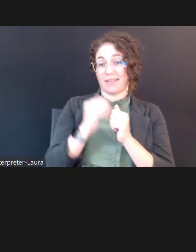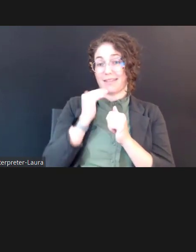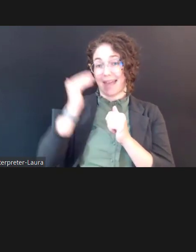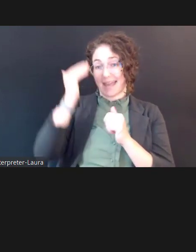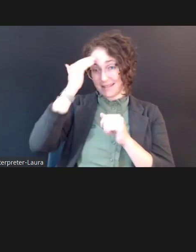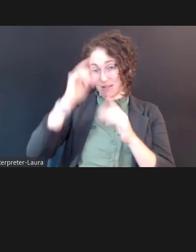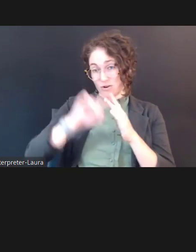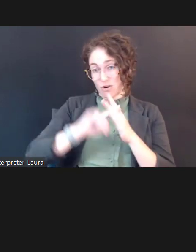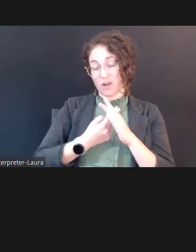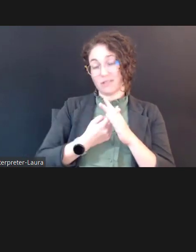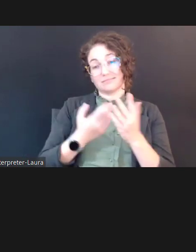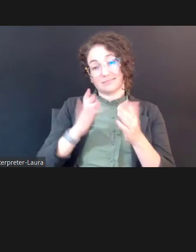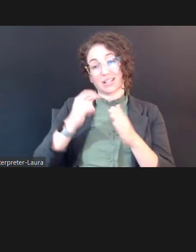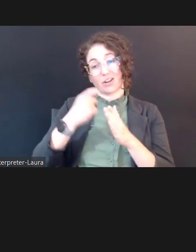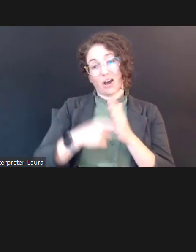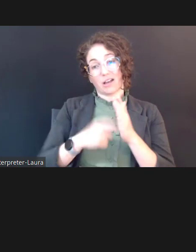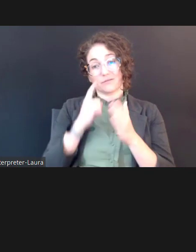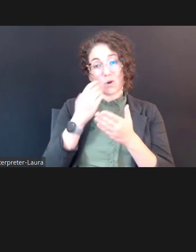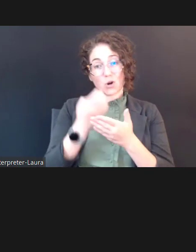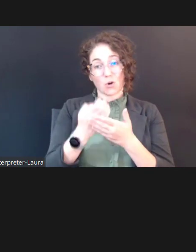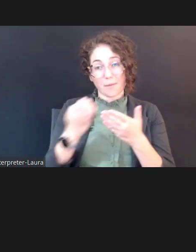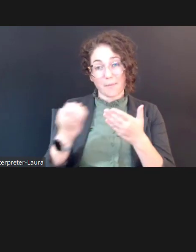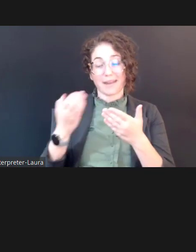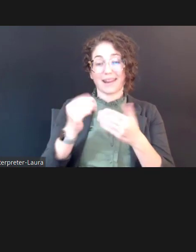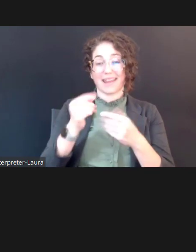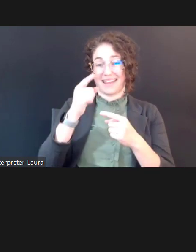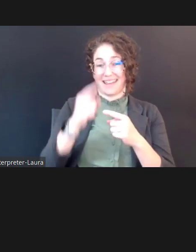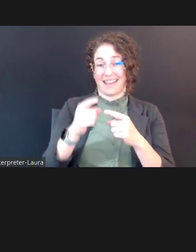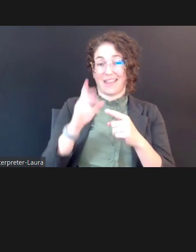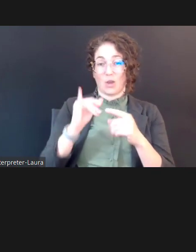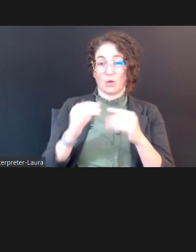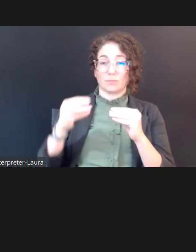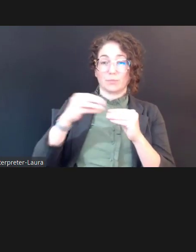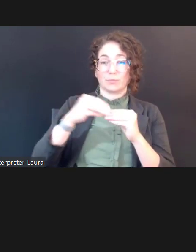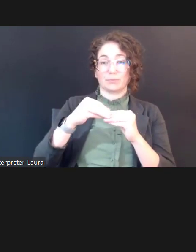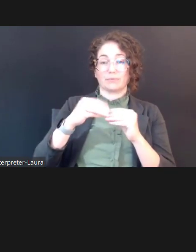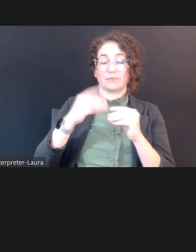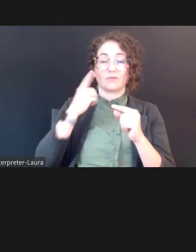of equipment and these disables are considered an allowable expense to